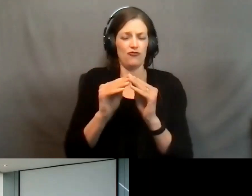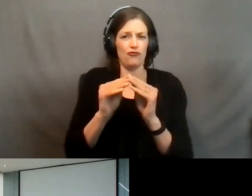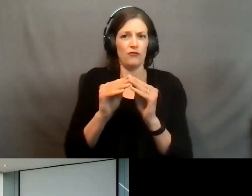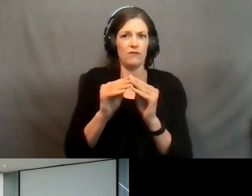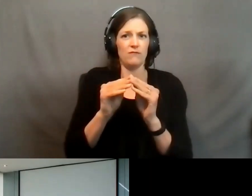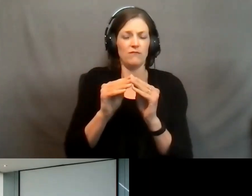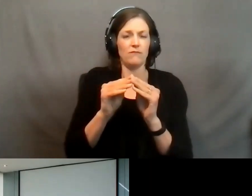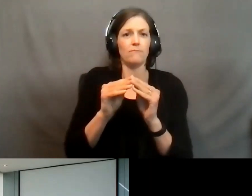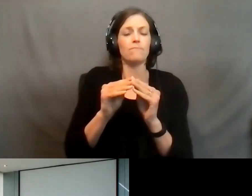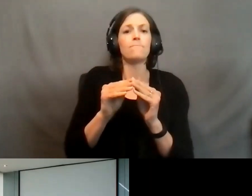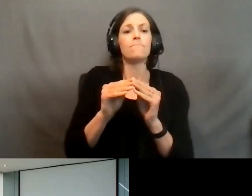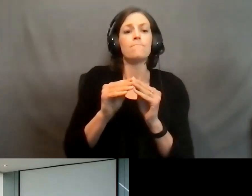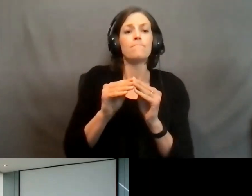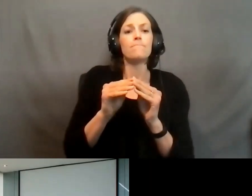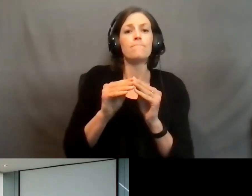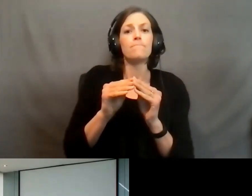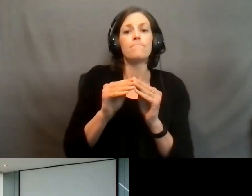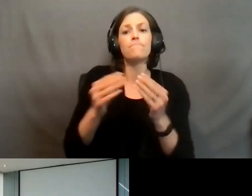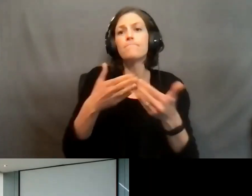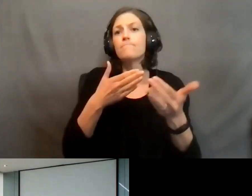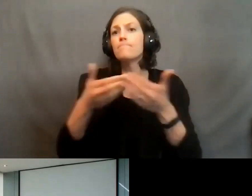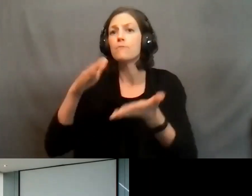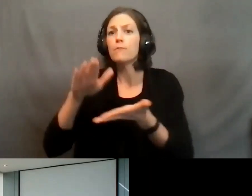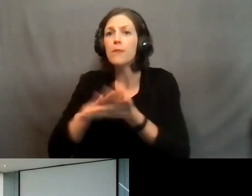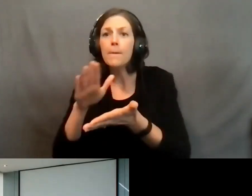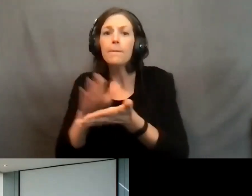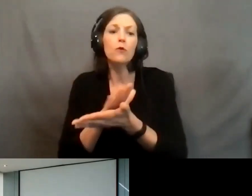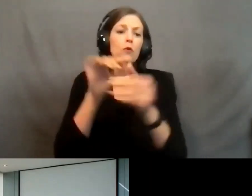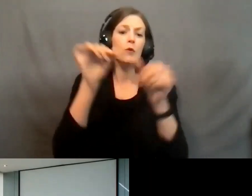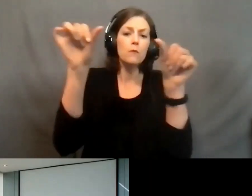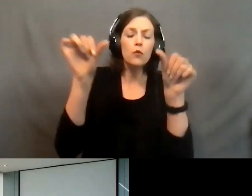Whether you are in a paper session or a poster session or a roundtable